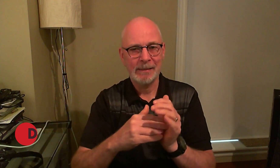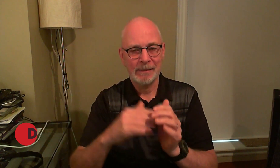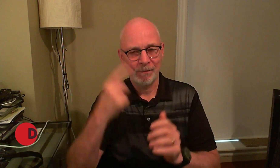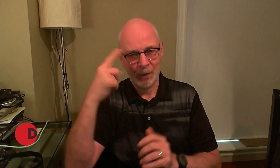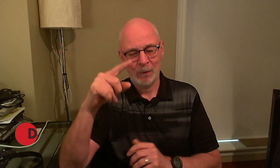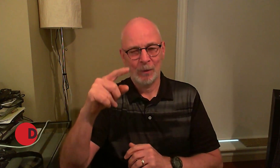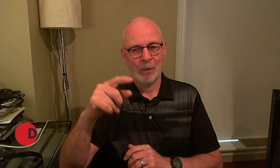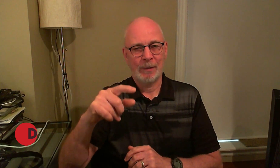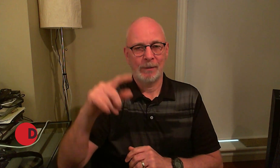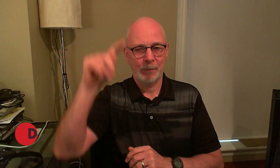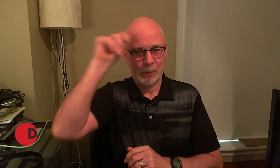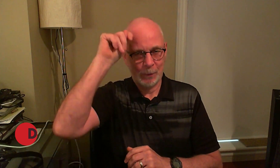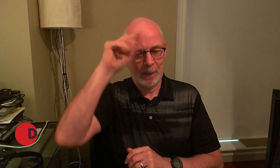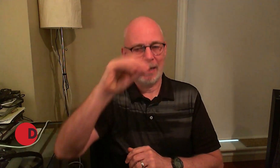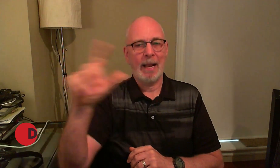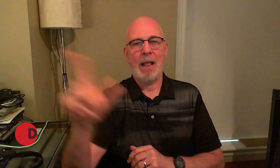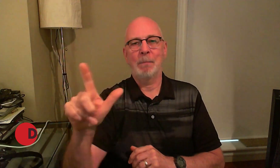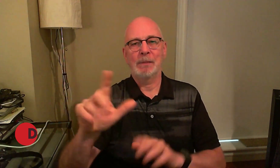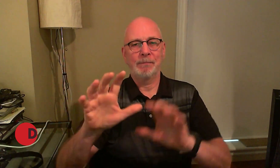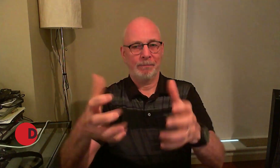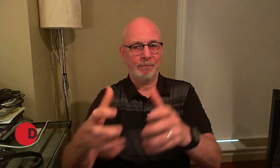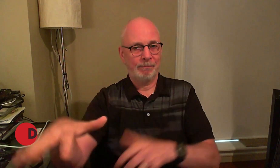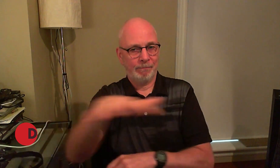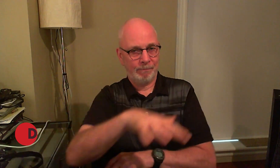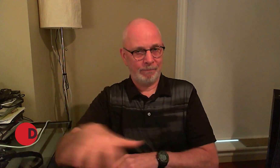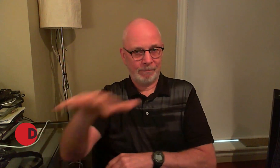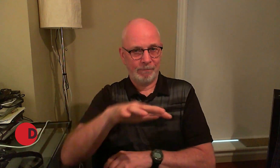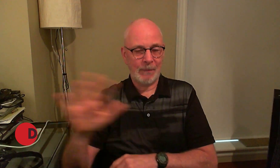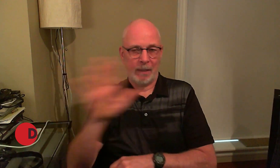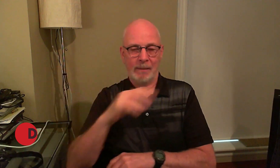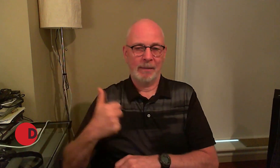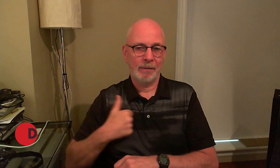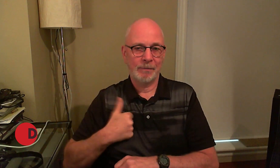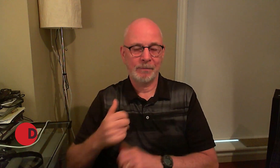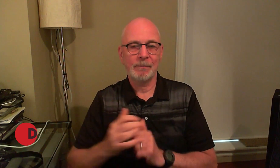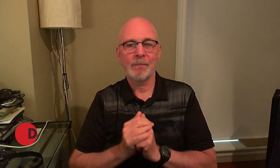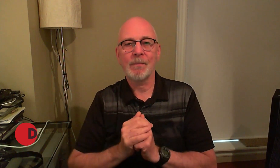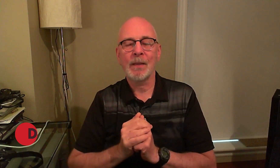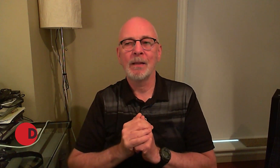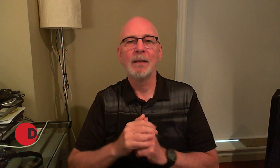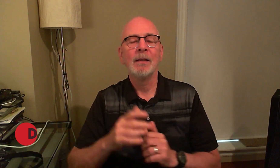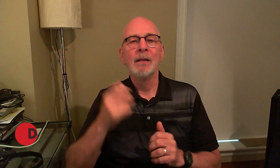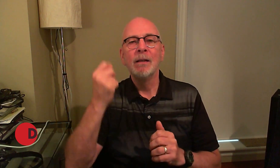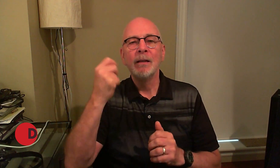But he is not done with his work; it needs to continue and should be elected again.